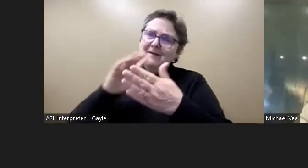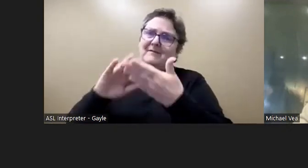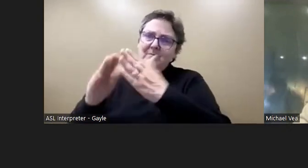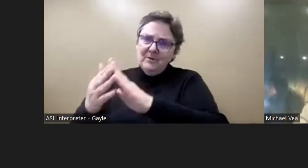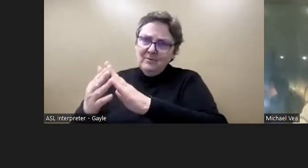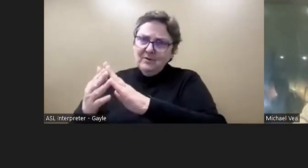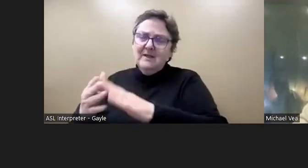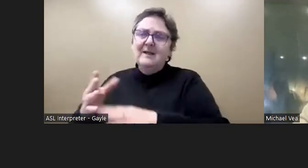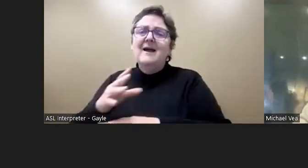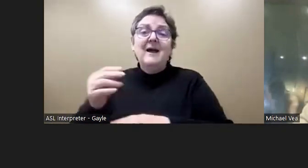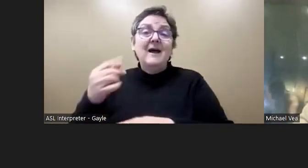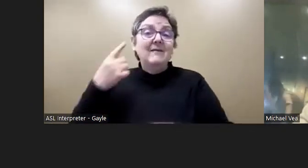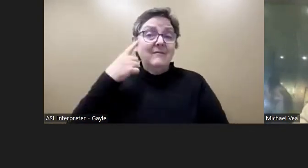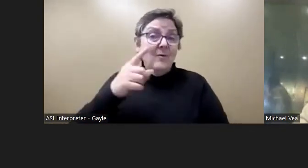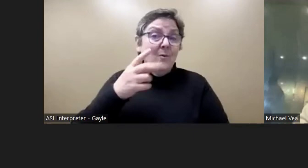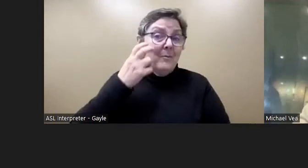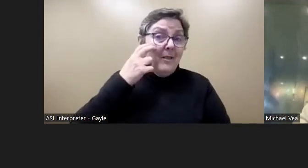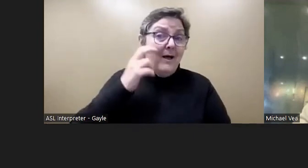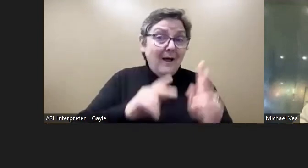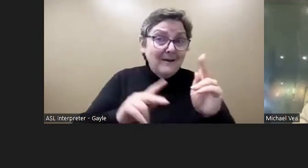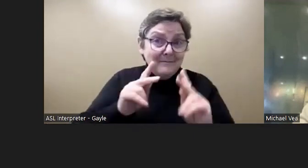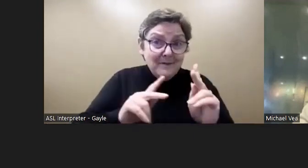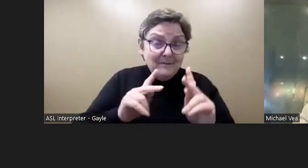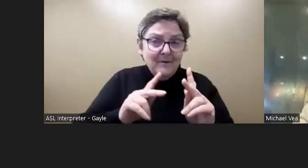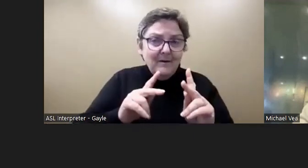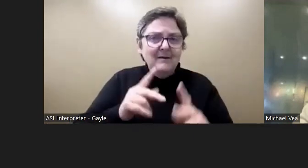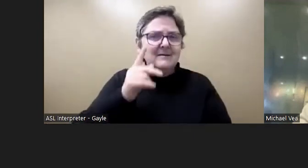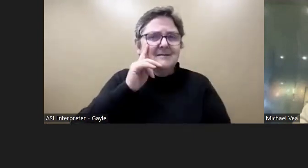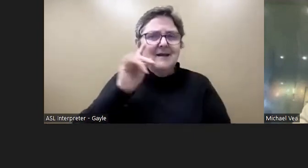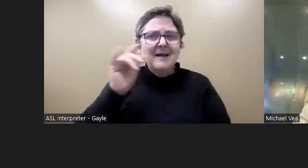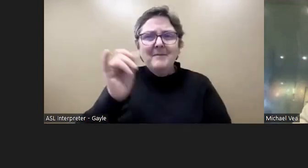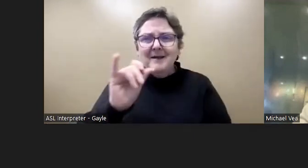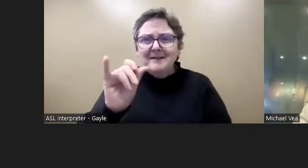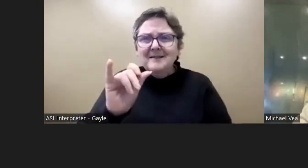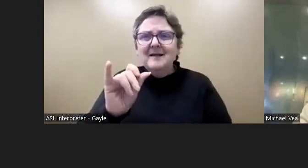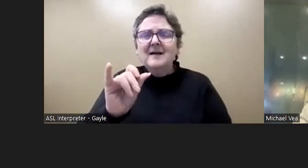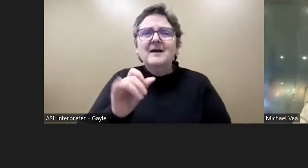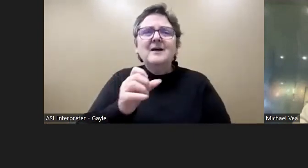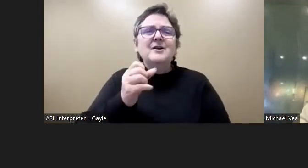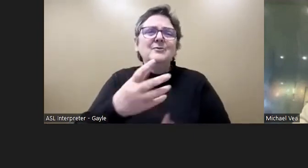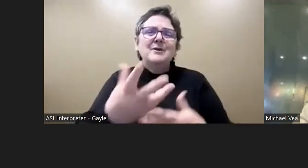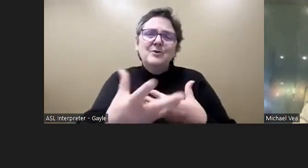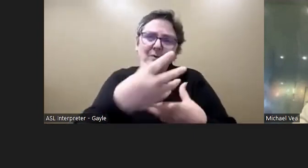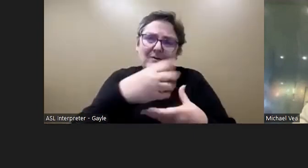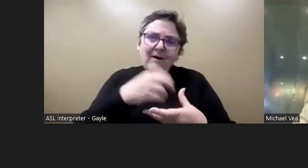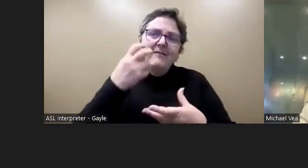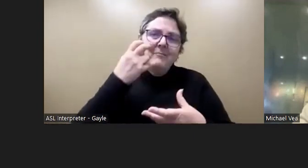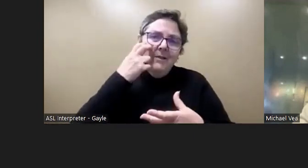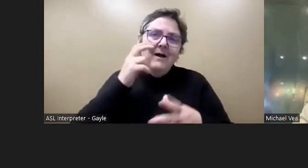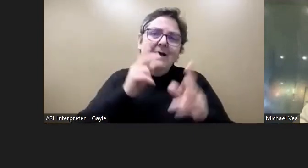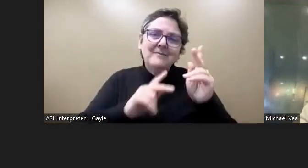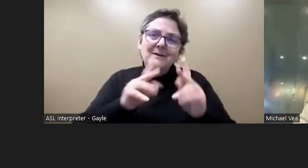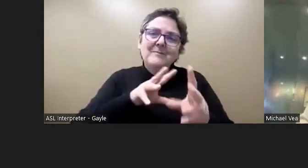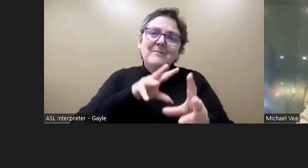it's really important to also have them part of the planning and part of the decision making.